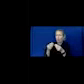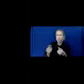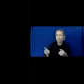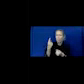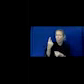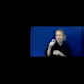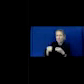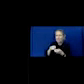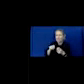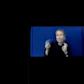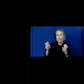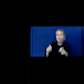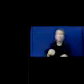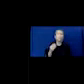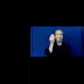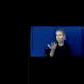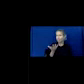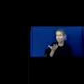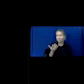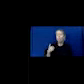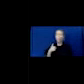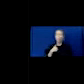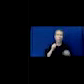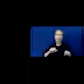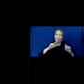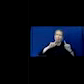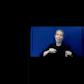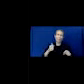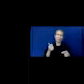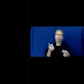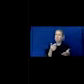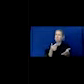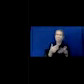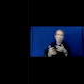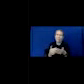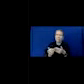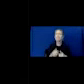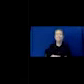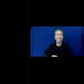feel free to reach out to us and ask us any of those questions. We would be happy to help. Have a great day.